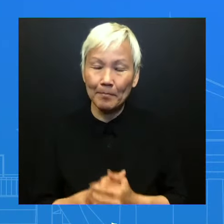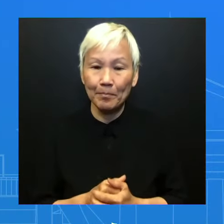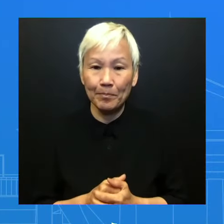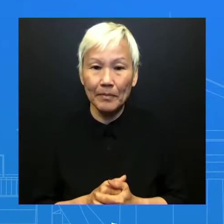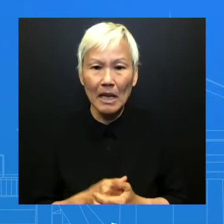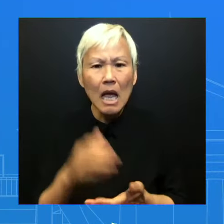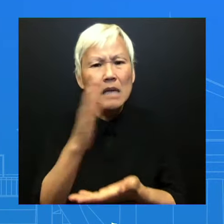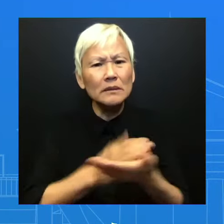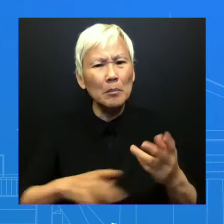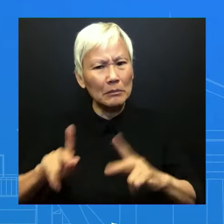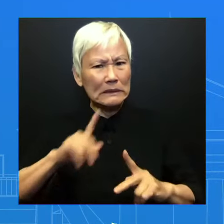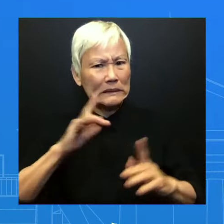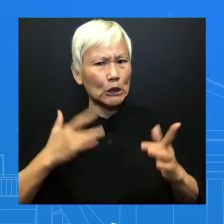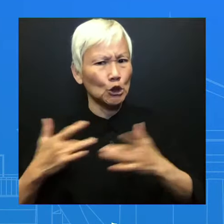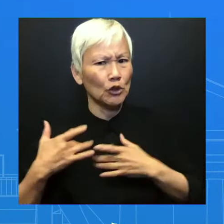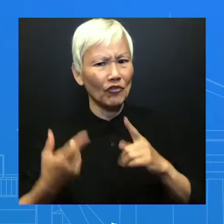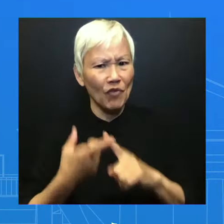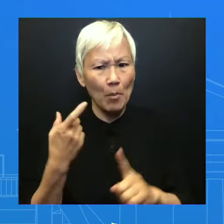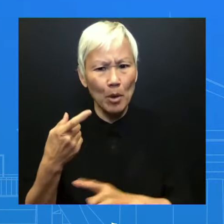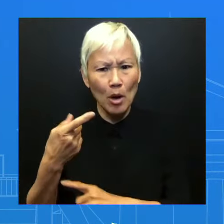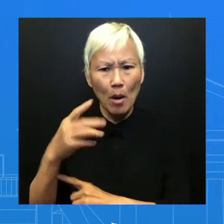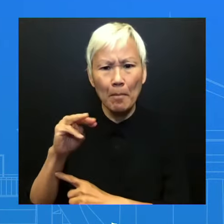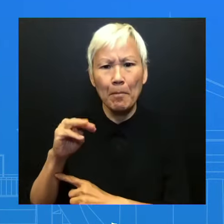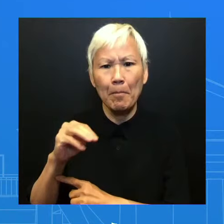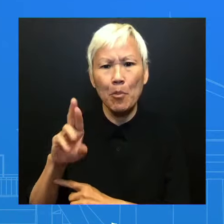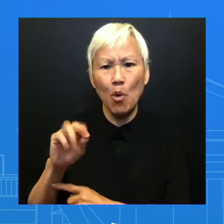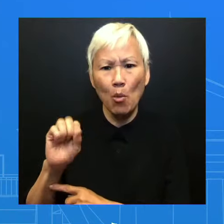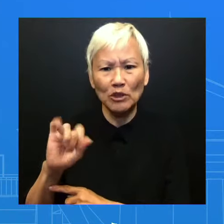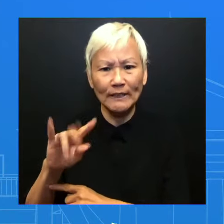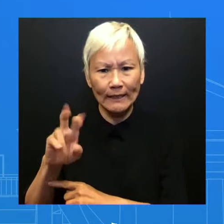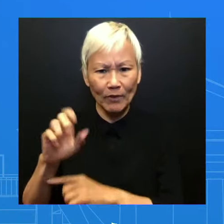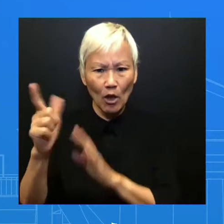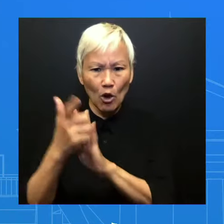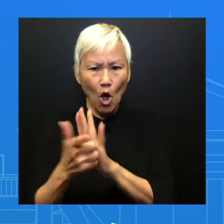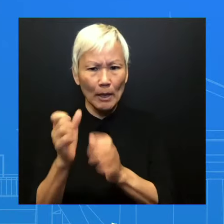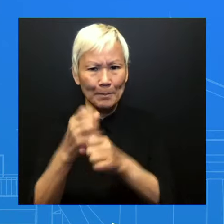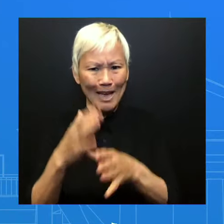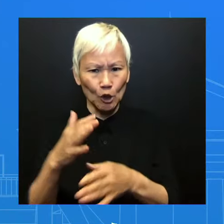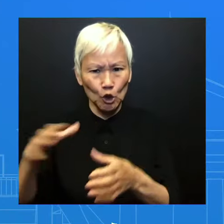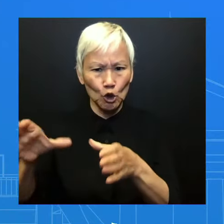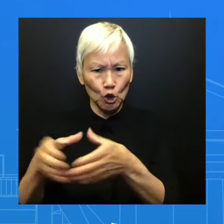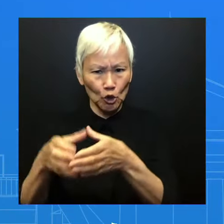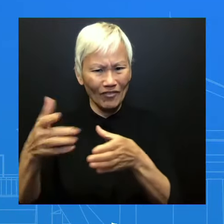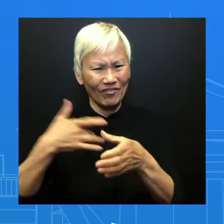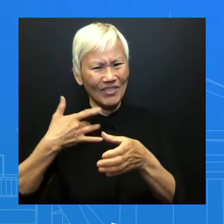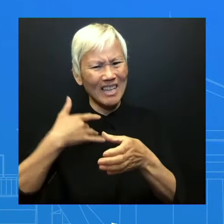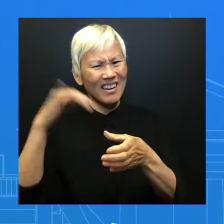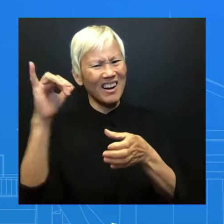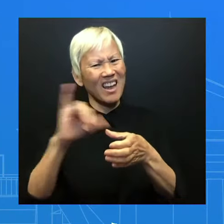Today, Congressman Jamaal Bowman told my colleague, Manu Raju, that "we don't negotiate with terrorists globally. Why are we going to negotiate